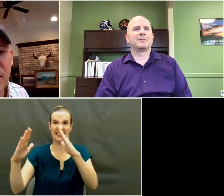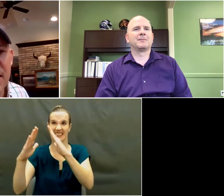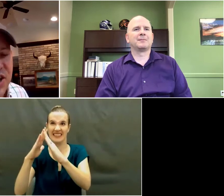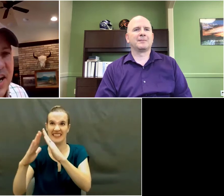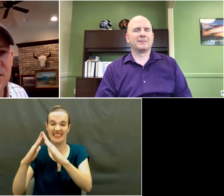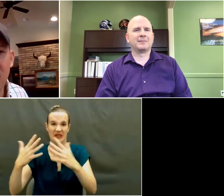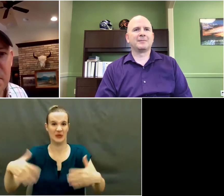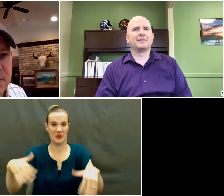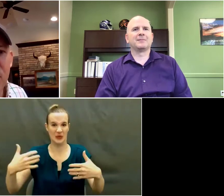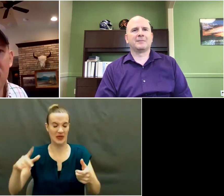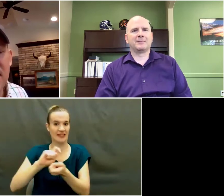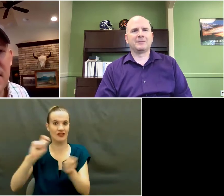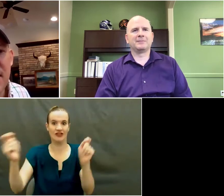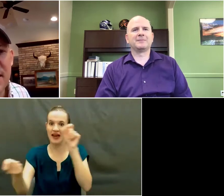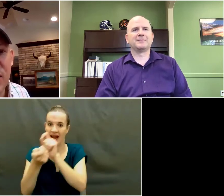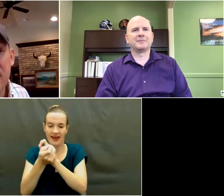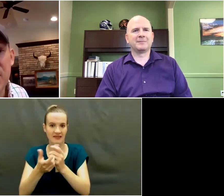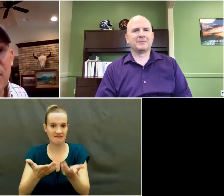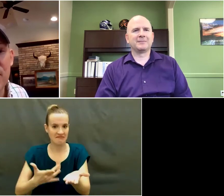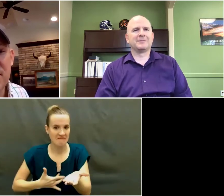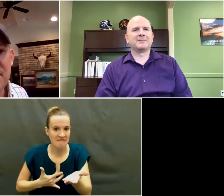lot of change a lot of people and a lot of unknowns?